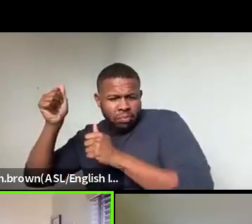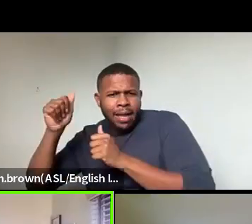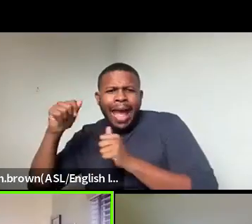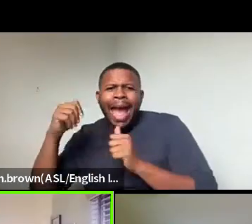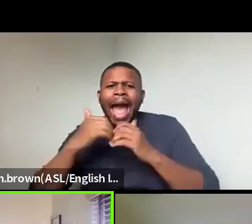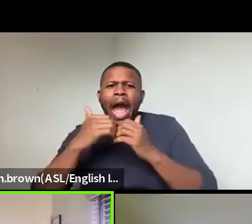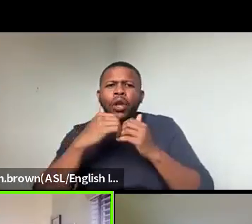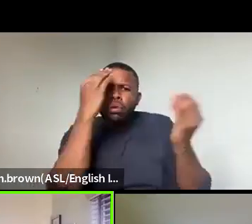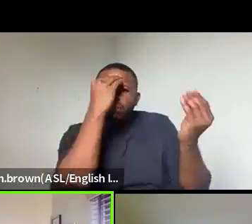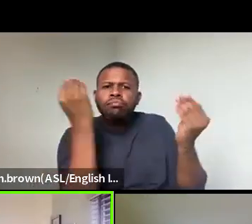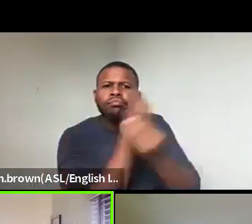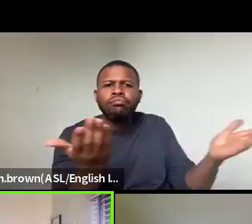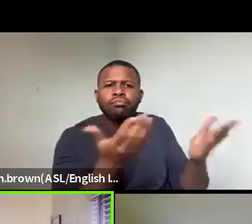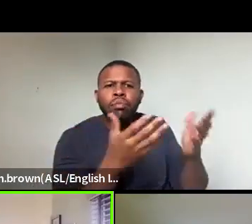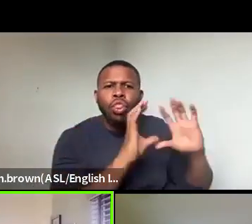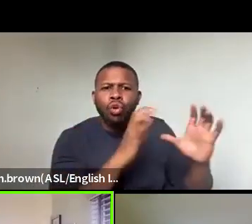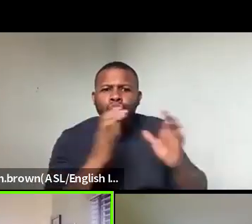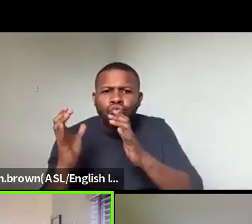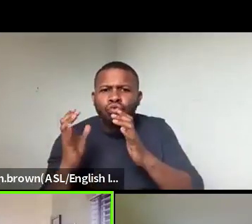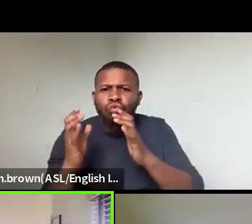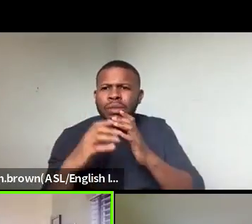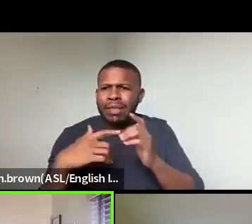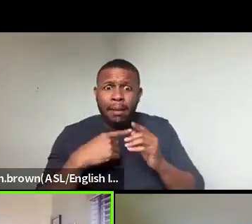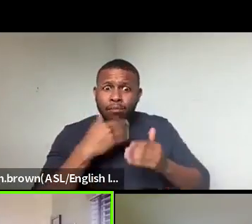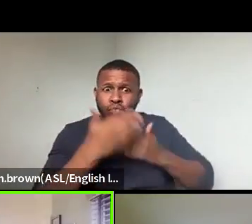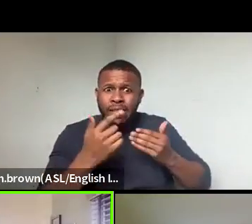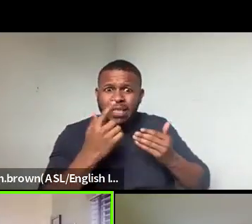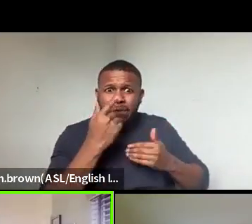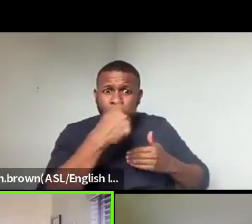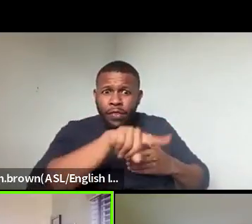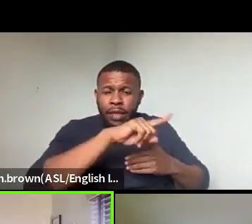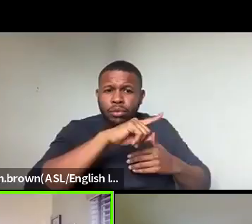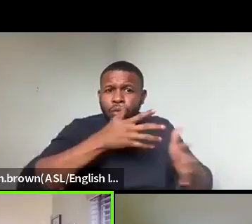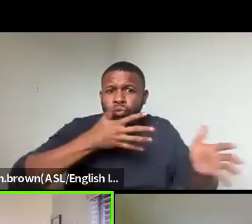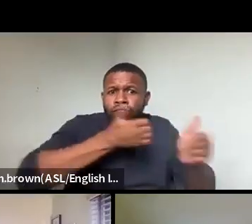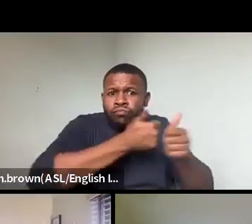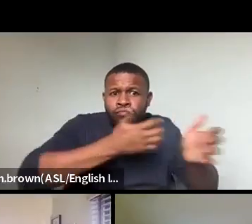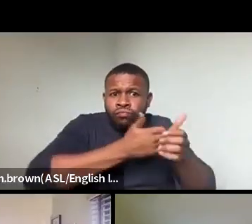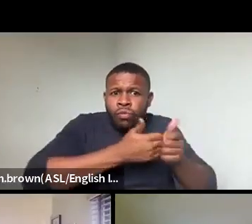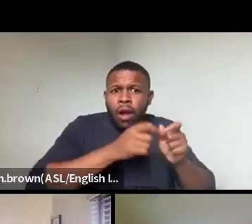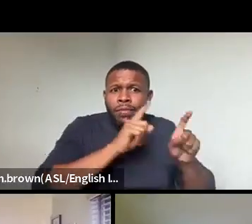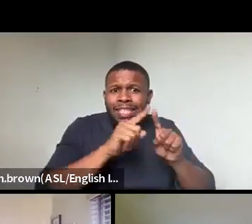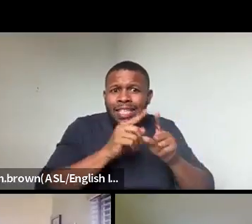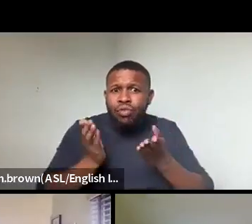commitment. What is the process? And when you share with us that you made she's recommendations,